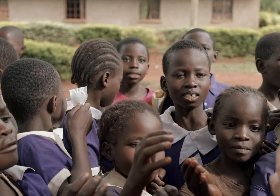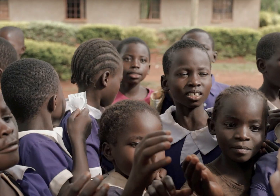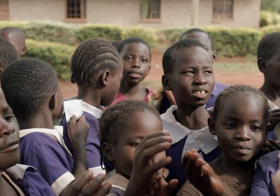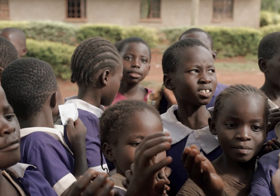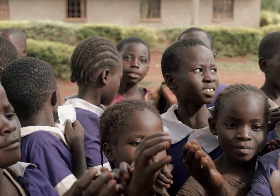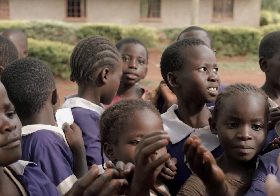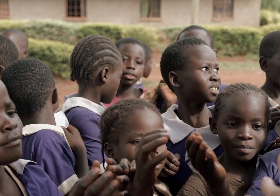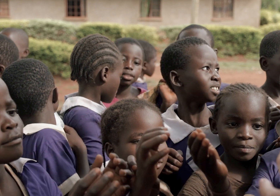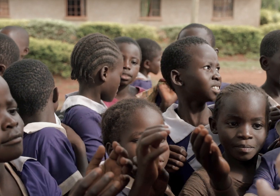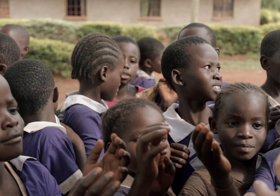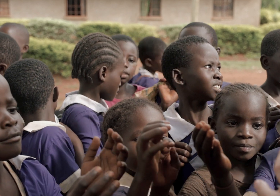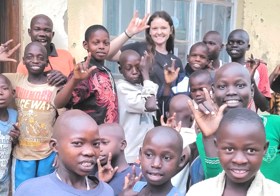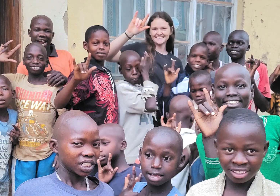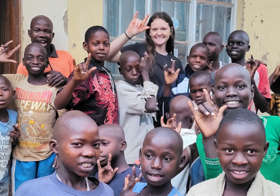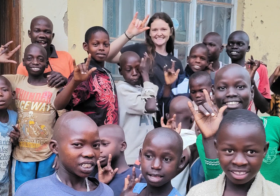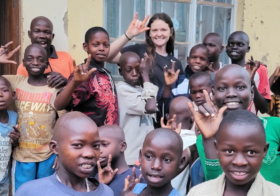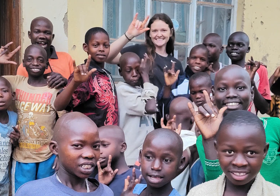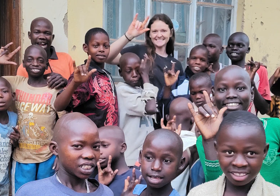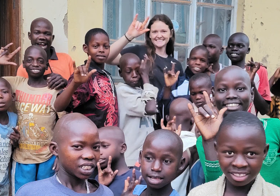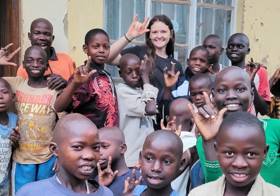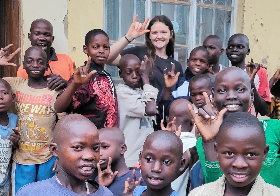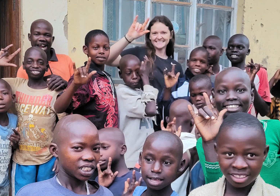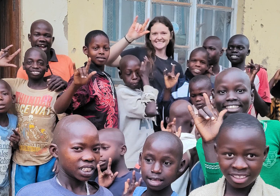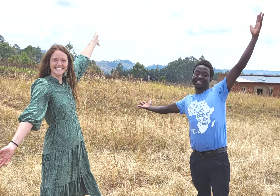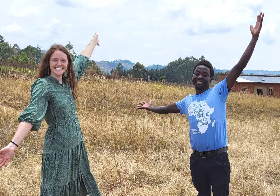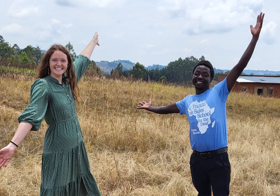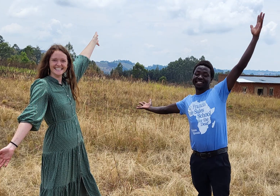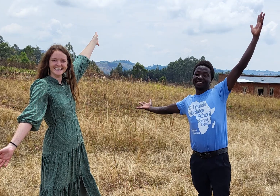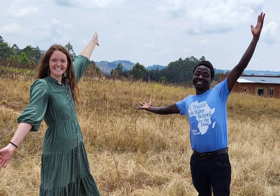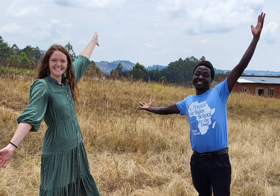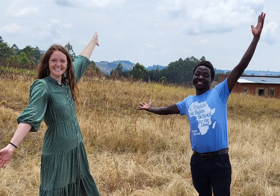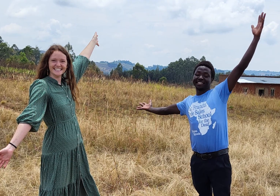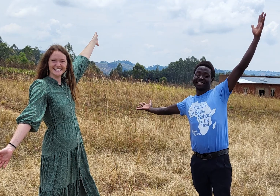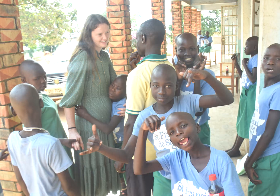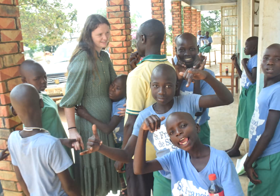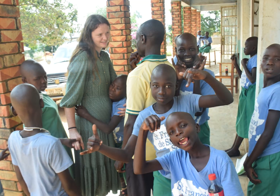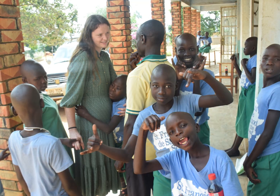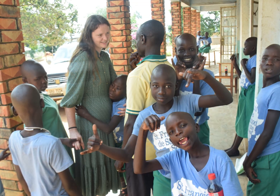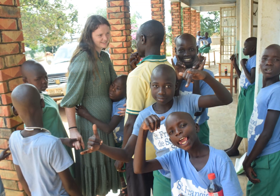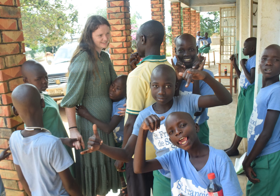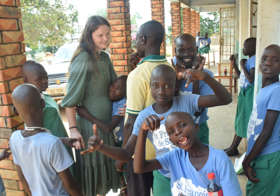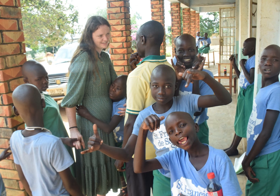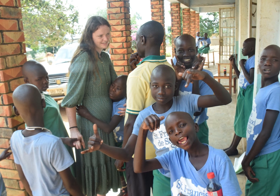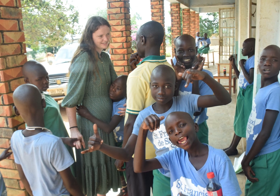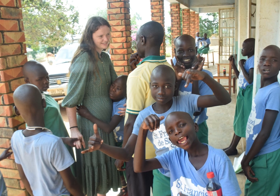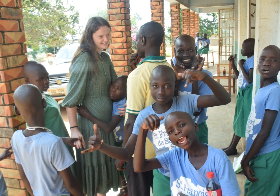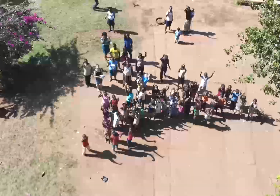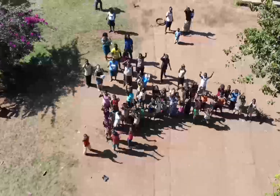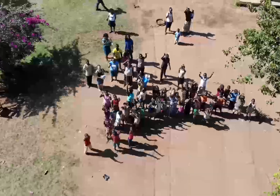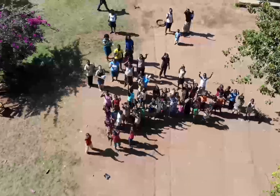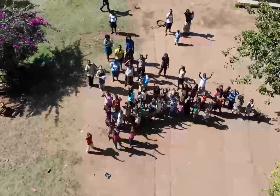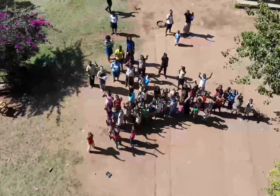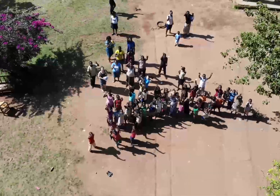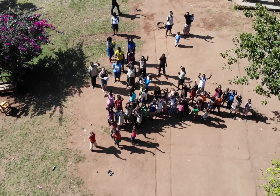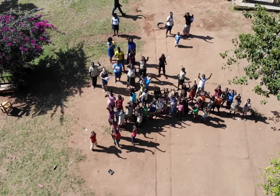And while you're at it, if you would like to offer encouragement or prayer so their school knows they are receiving support from all over the world,